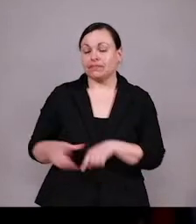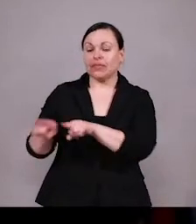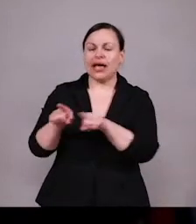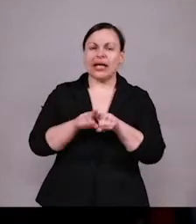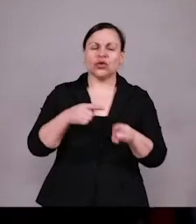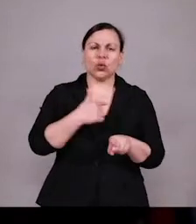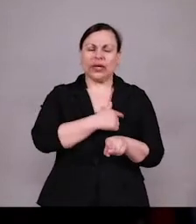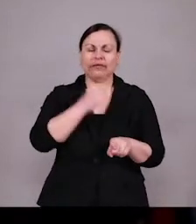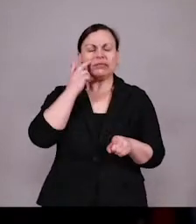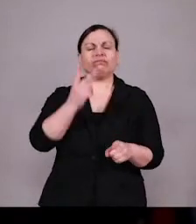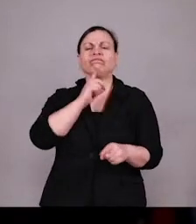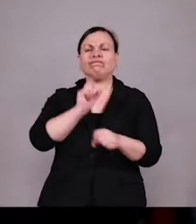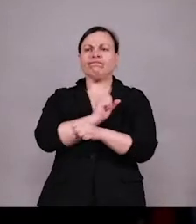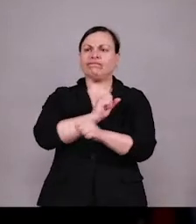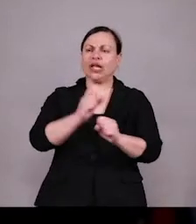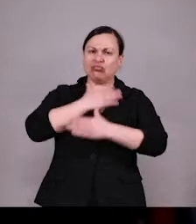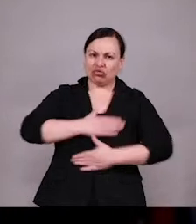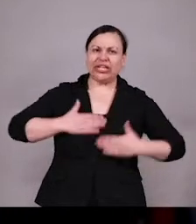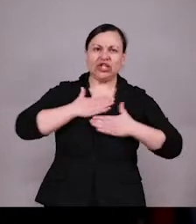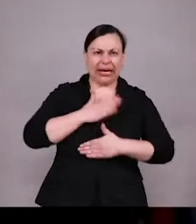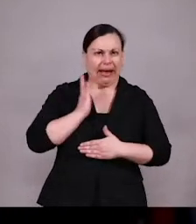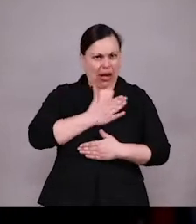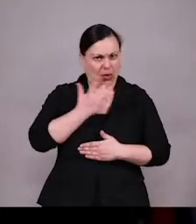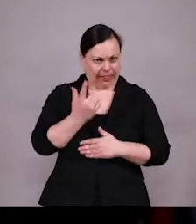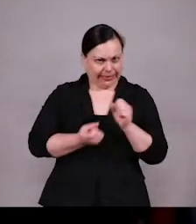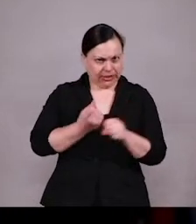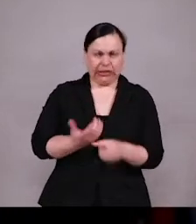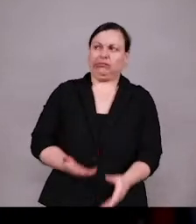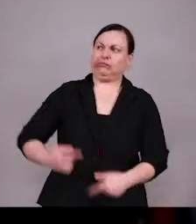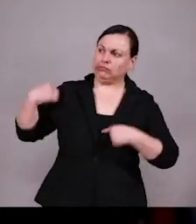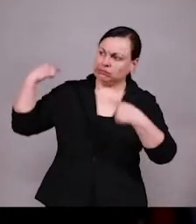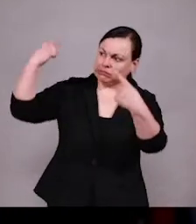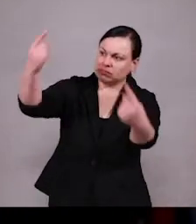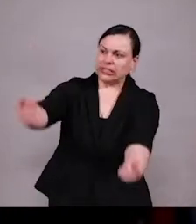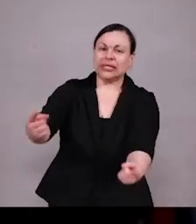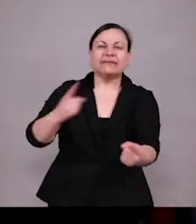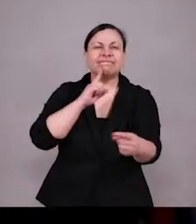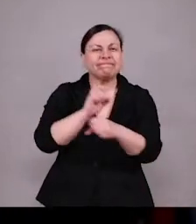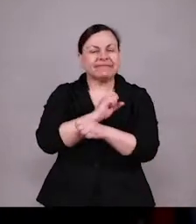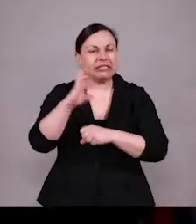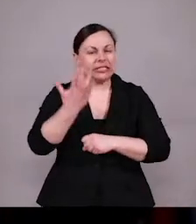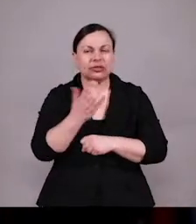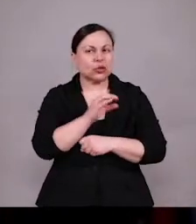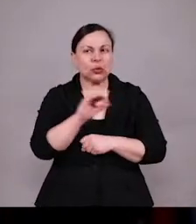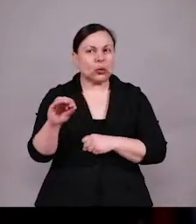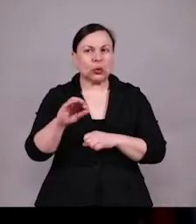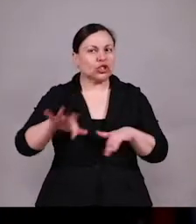As we’ve come to truly appreciate during the last year, there is perhaps no challenge larger, more